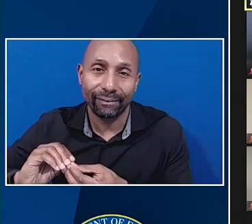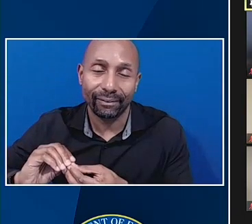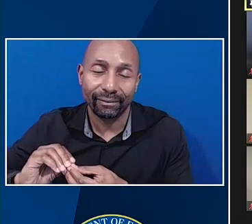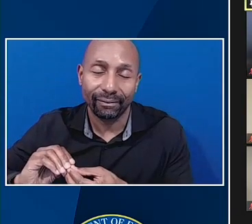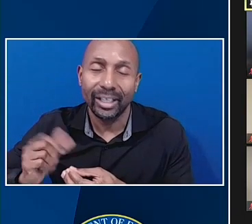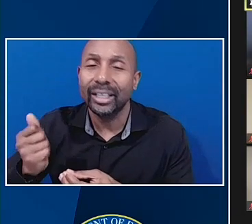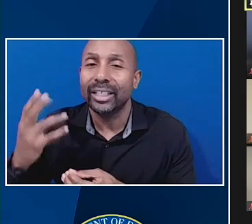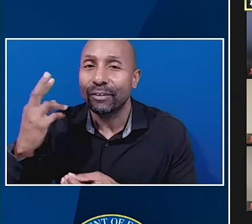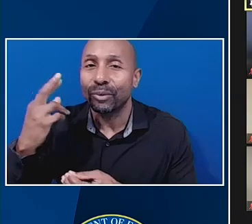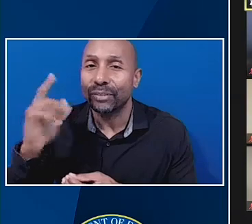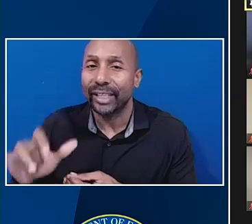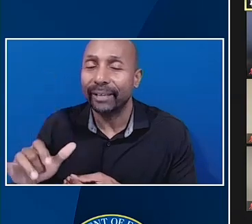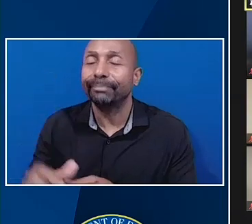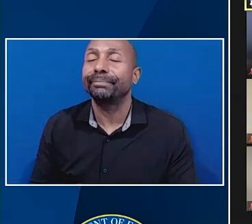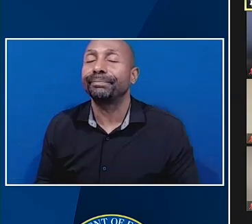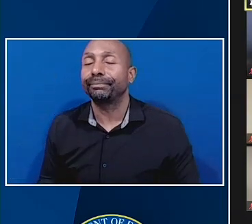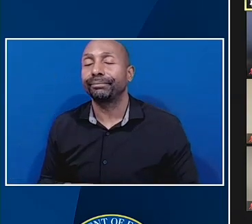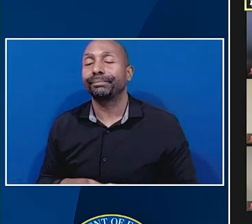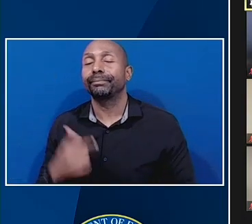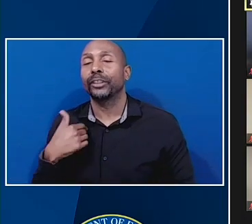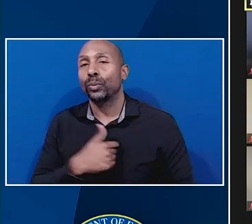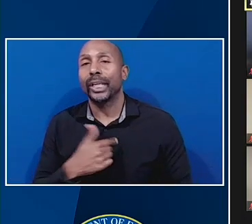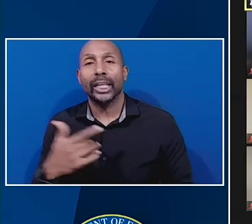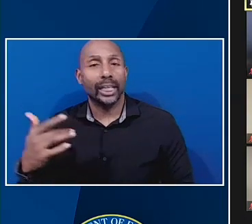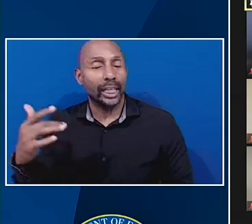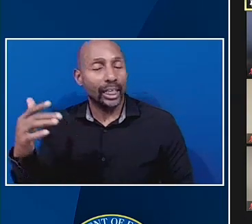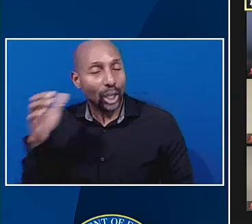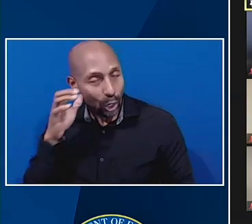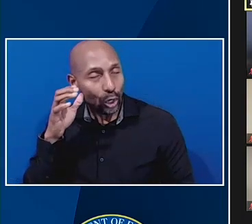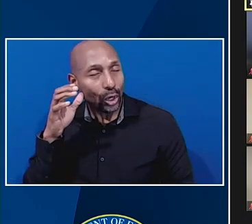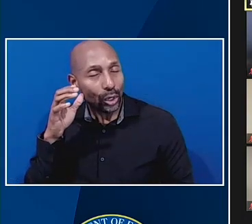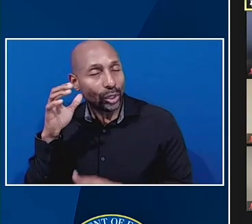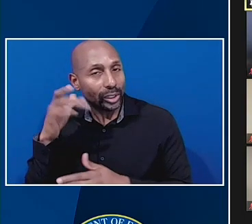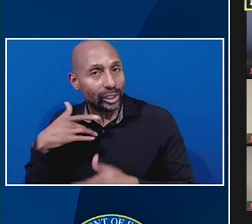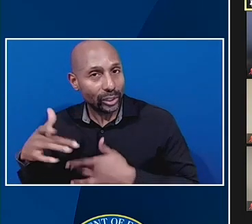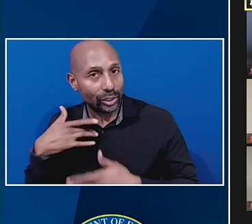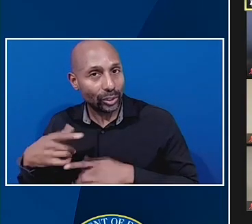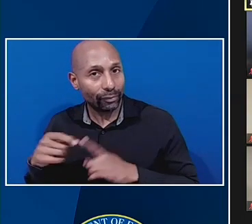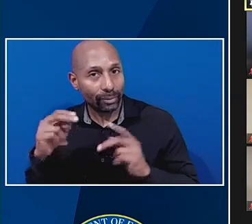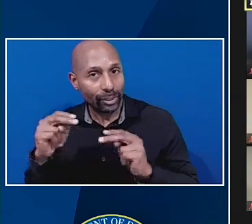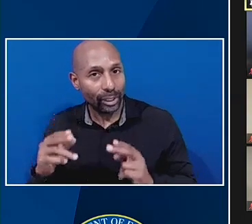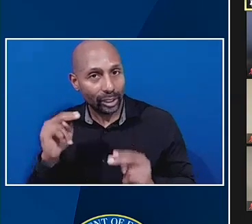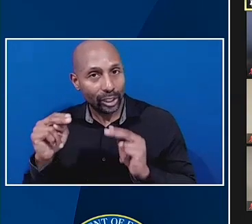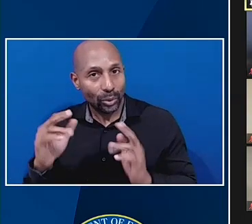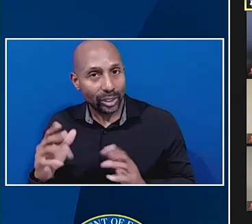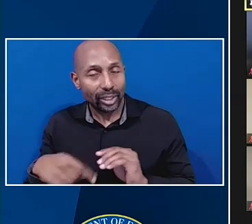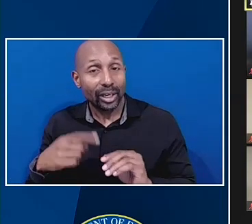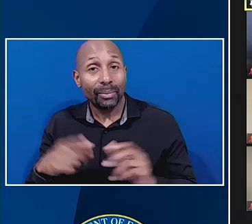We did hear concerns from negotiators about the multitude of documents that they